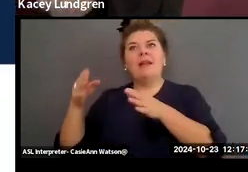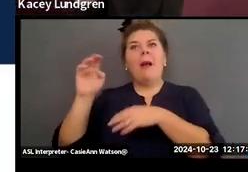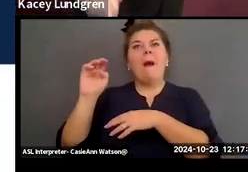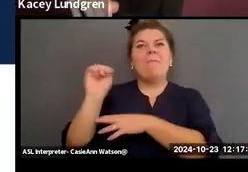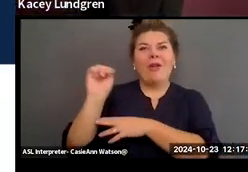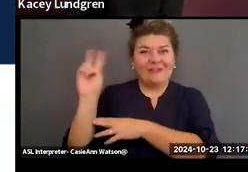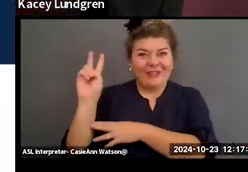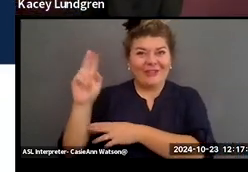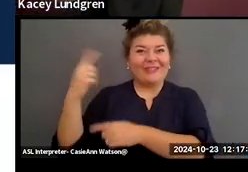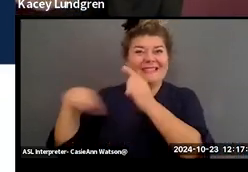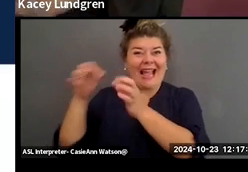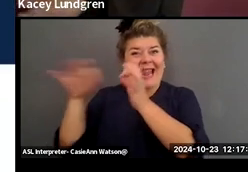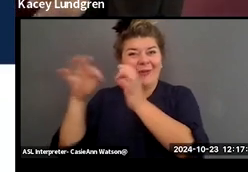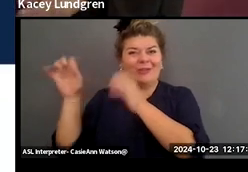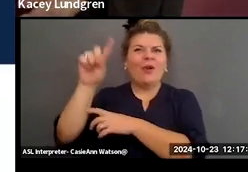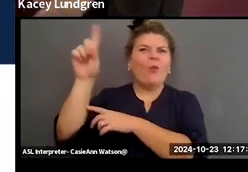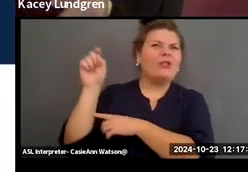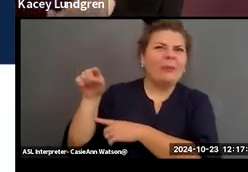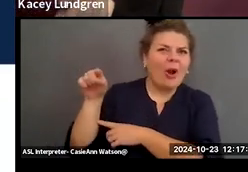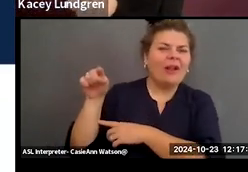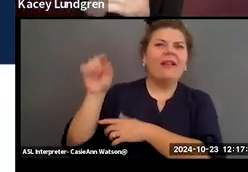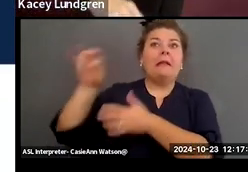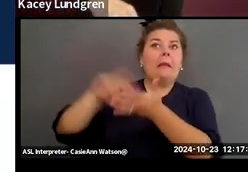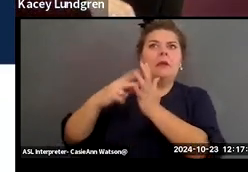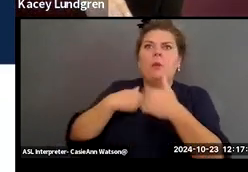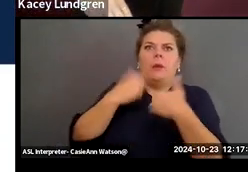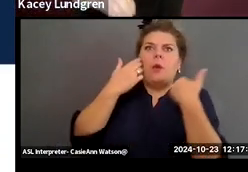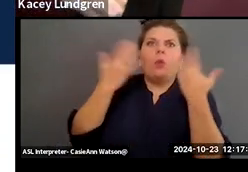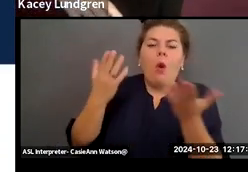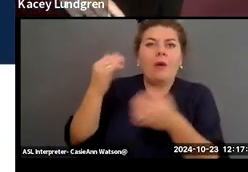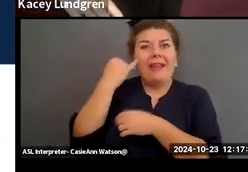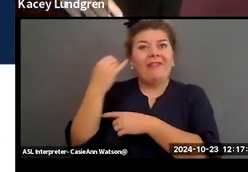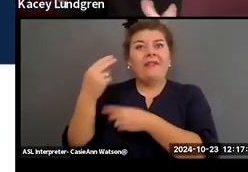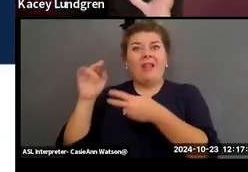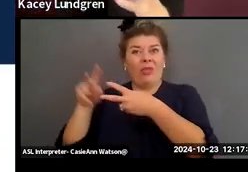and the question mark is, as I said, we don't know if Henniker and Sandy River Valley